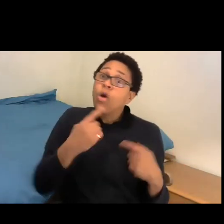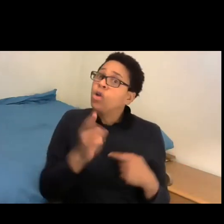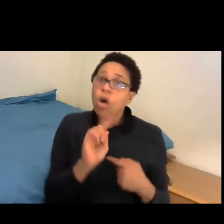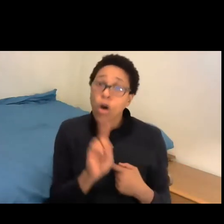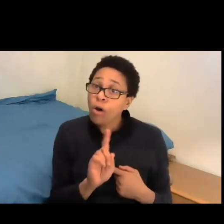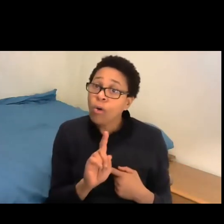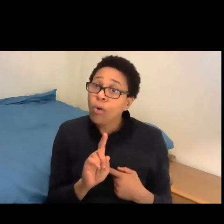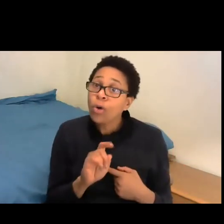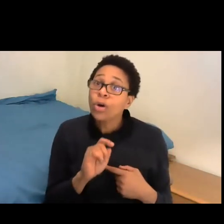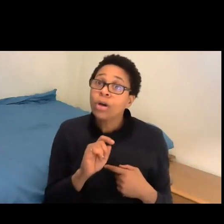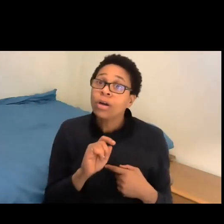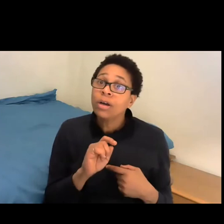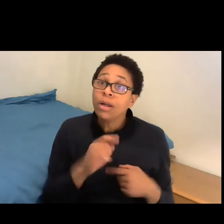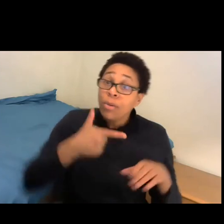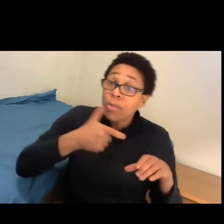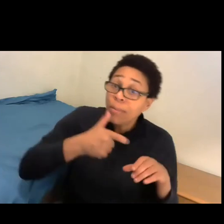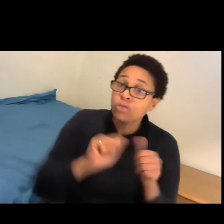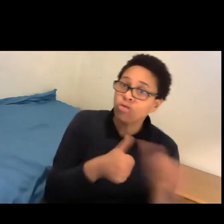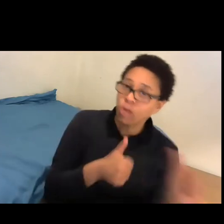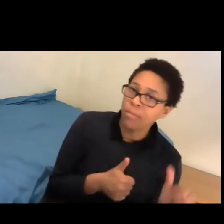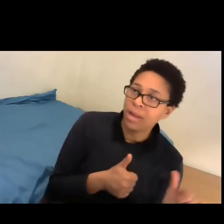And then when I graduated, and I went back to Malaysia, it was